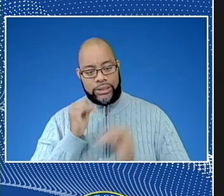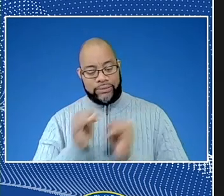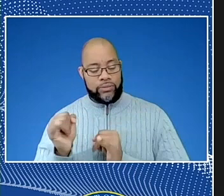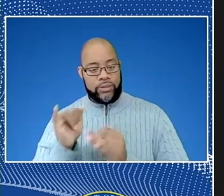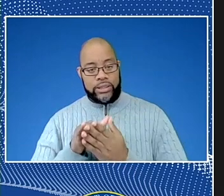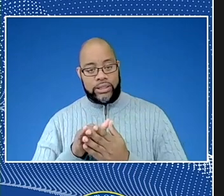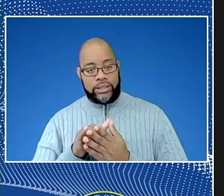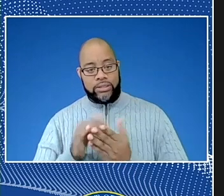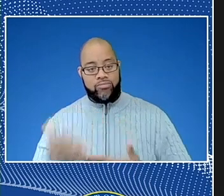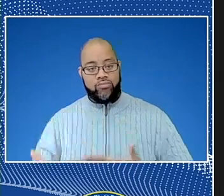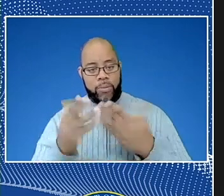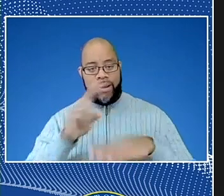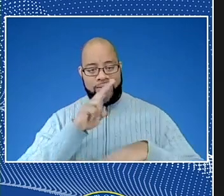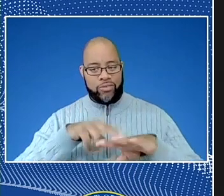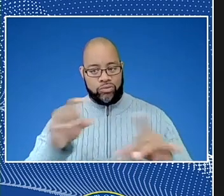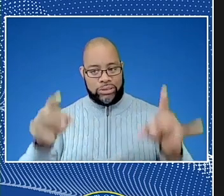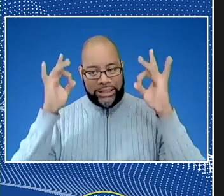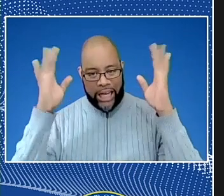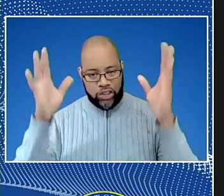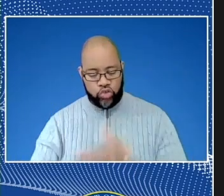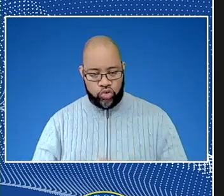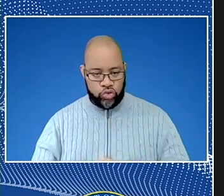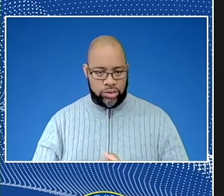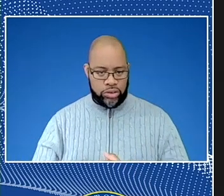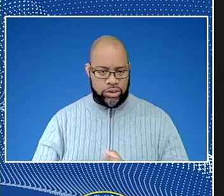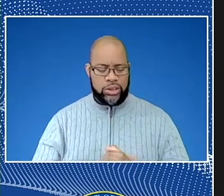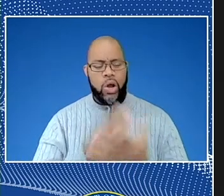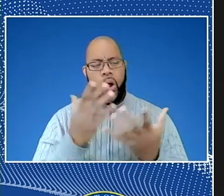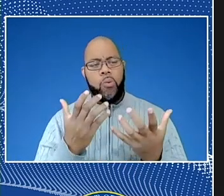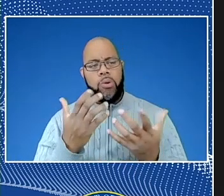natural disasters. And I want to expand on a little bit of